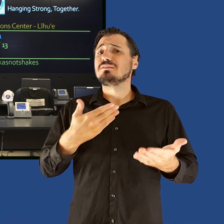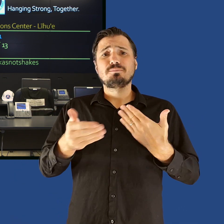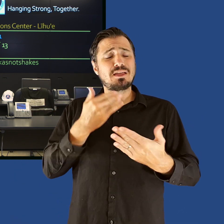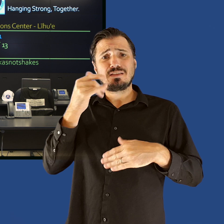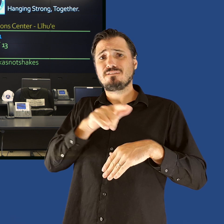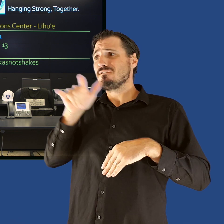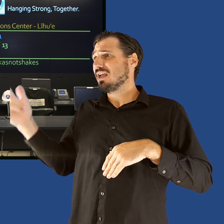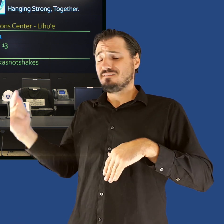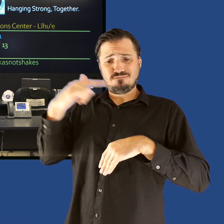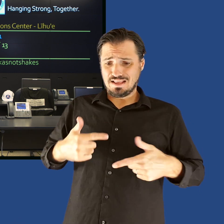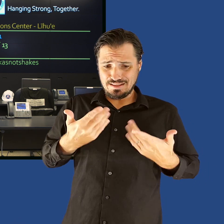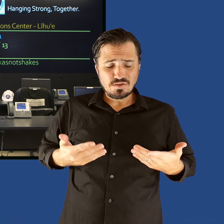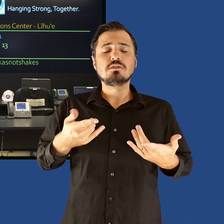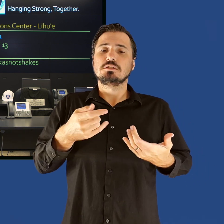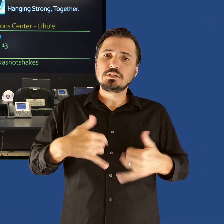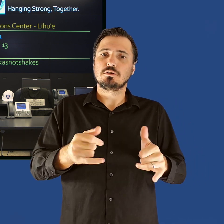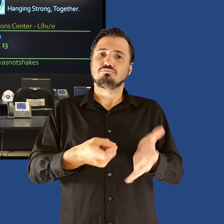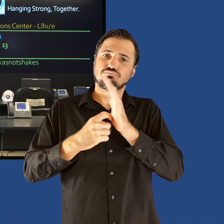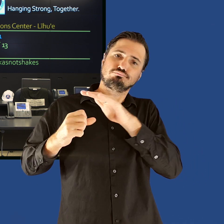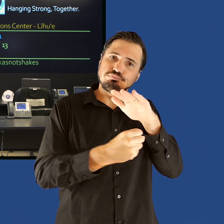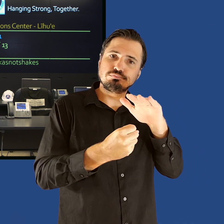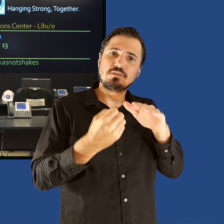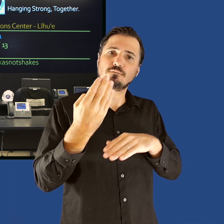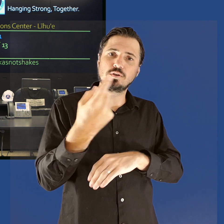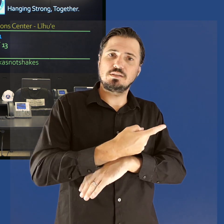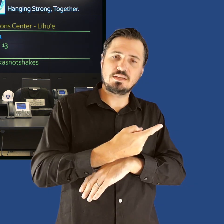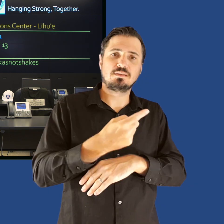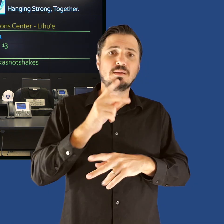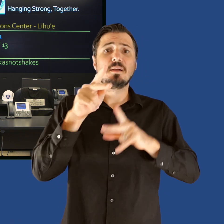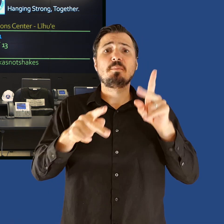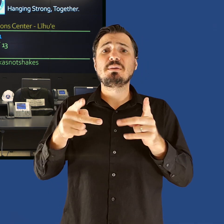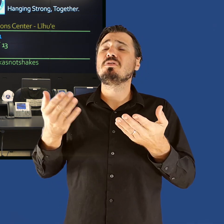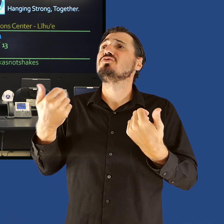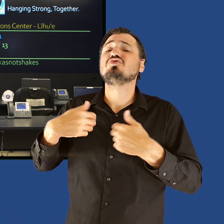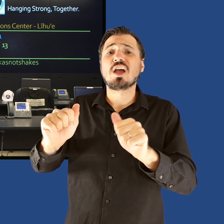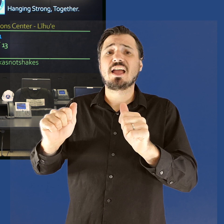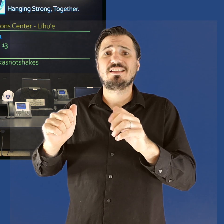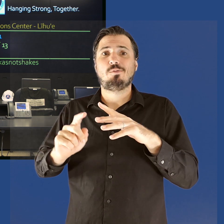The more people who break quarantine or attempt to get exemptions, the more we increase that risk.